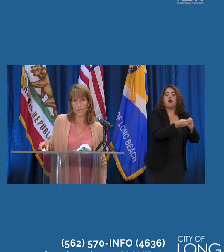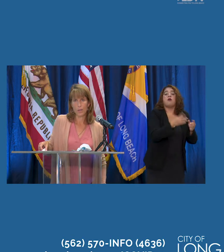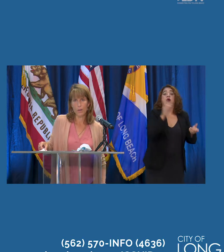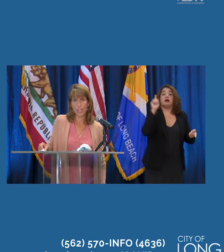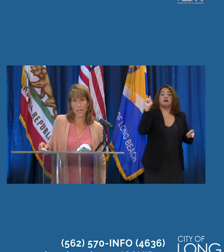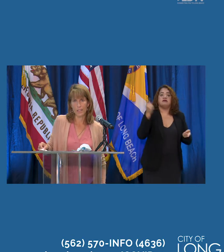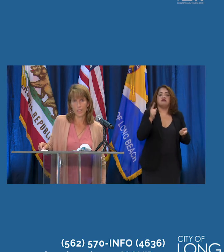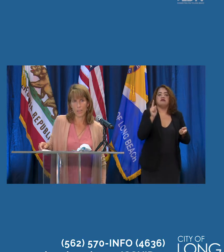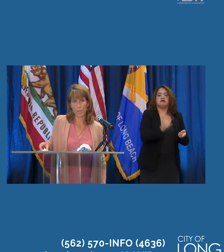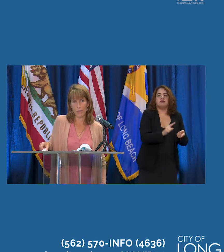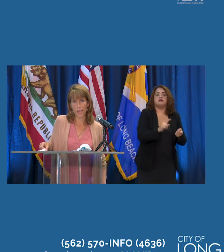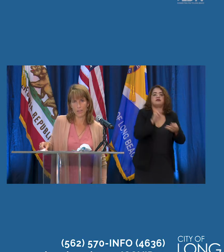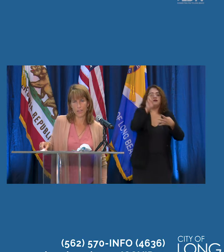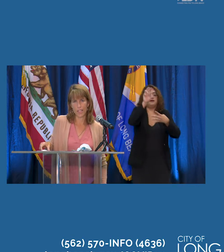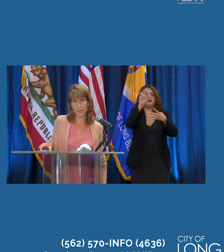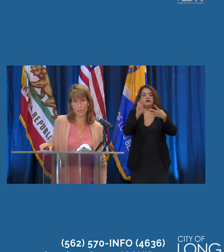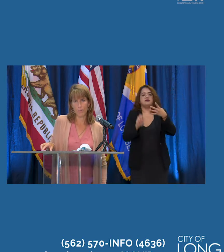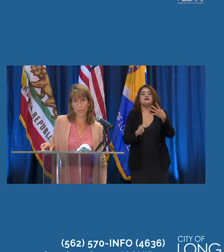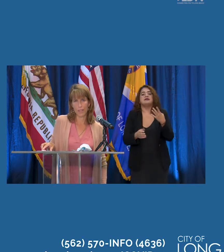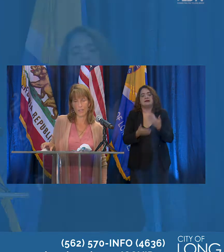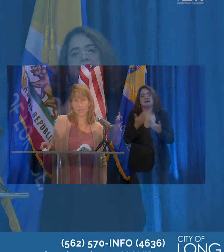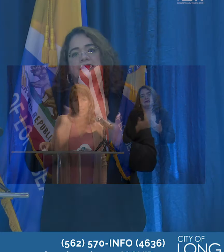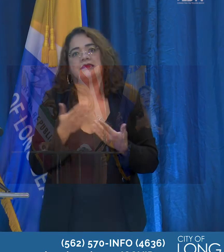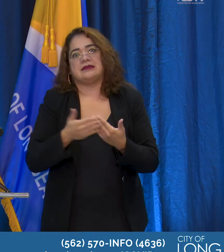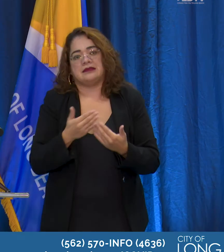So I want to talk a little bit about the stigma,